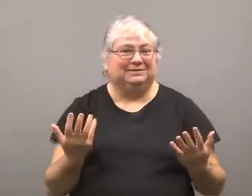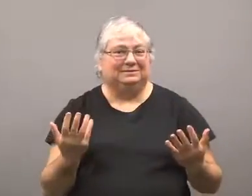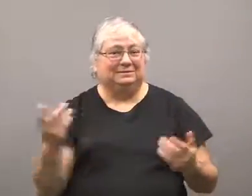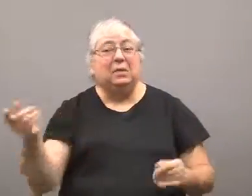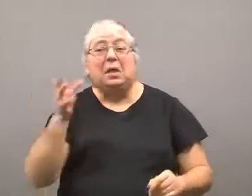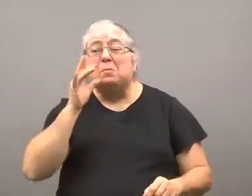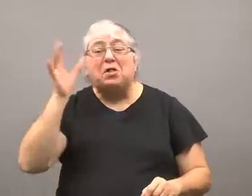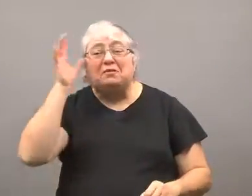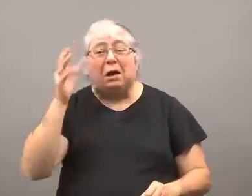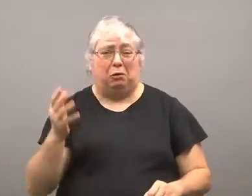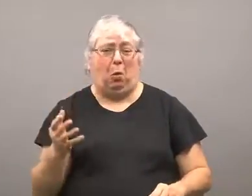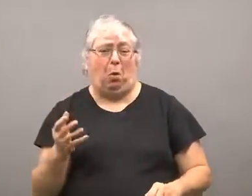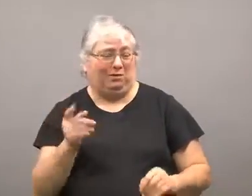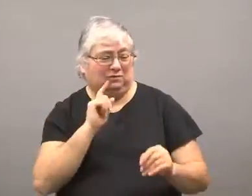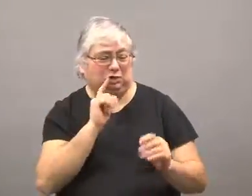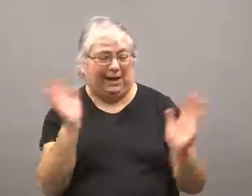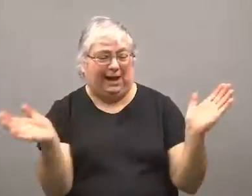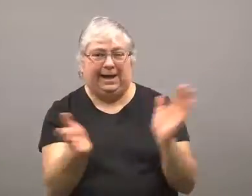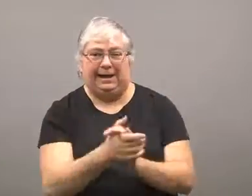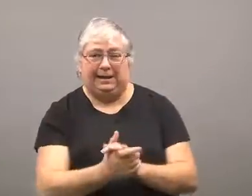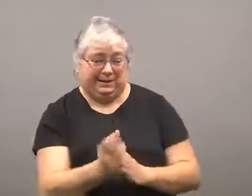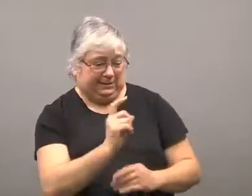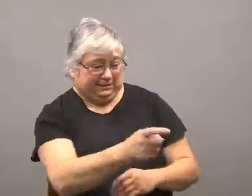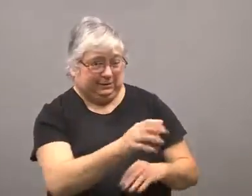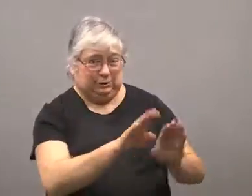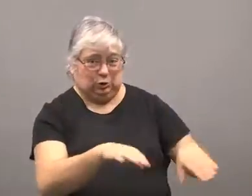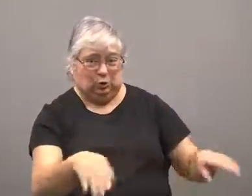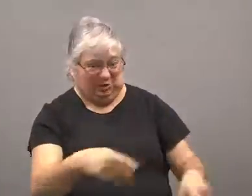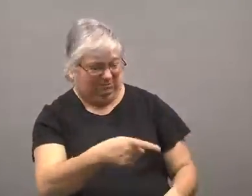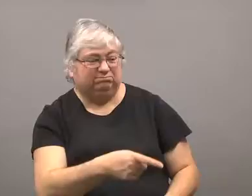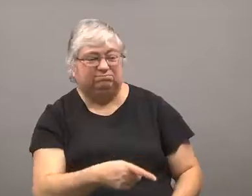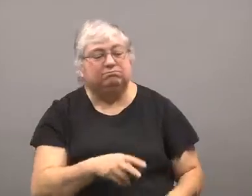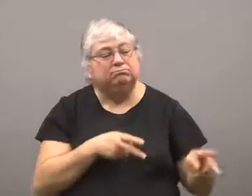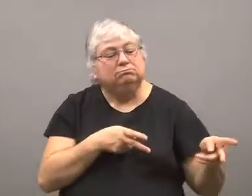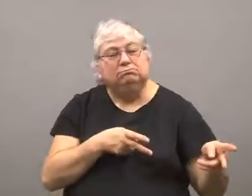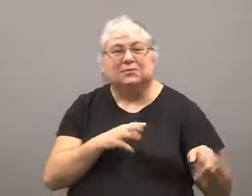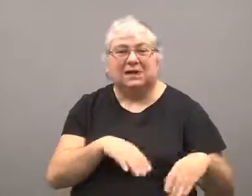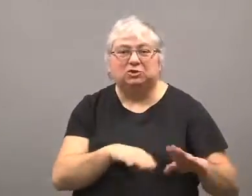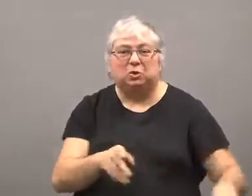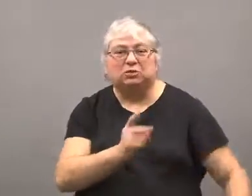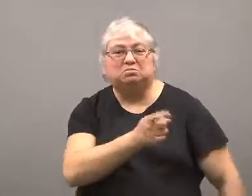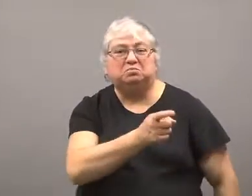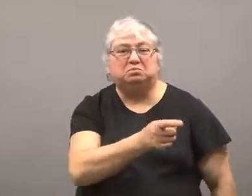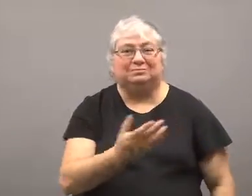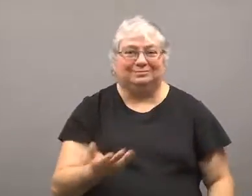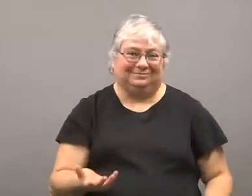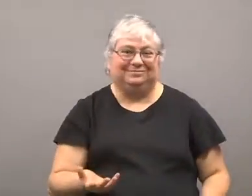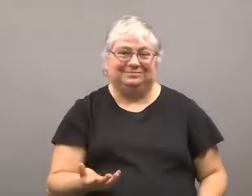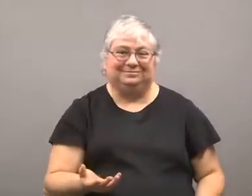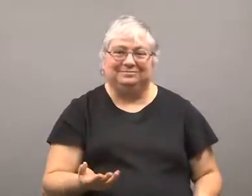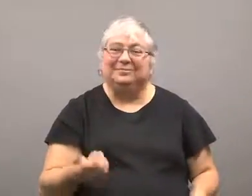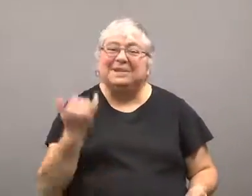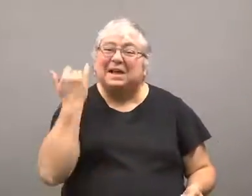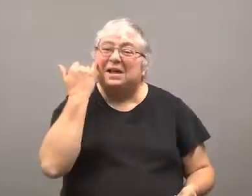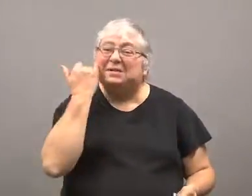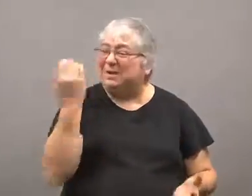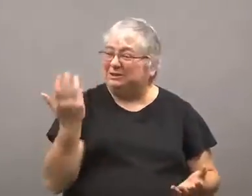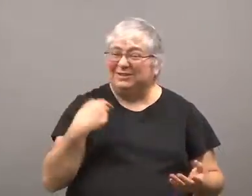Parents can take advantage of this to keep tabs on their kids.